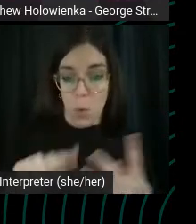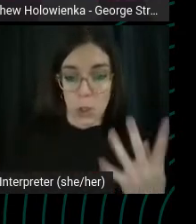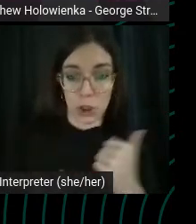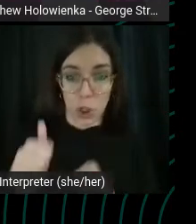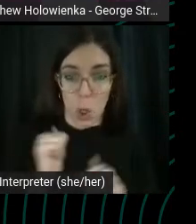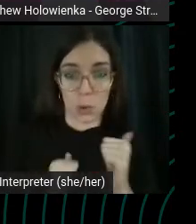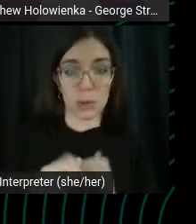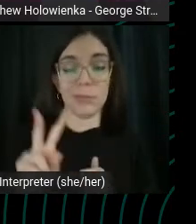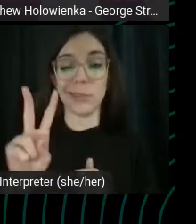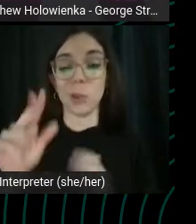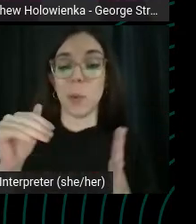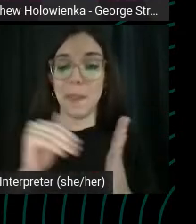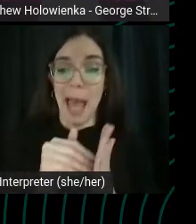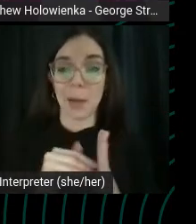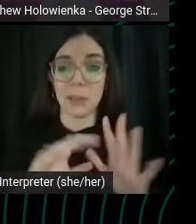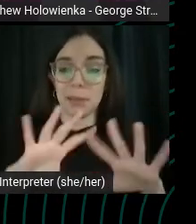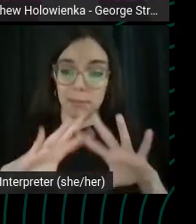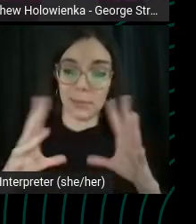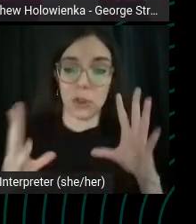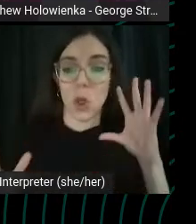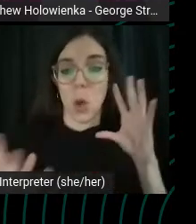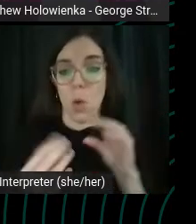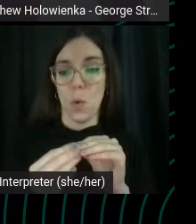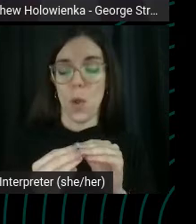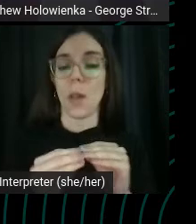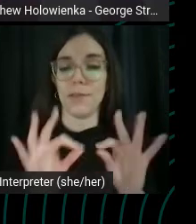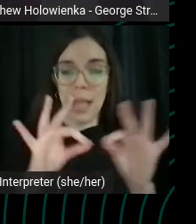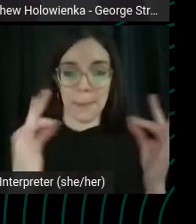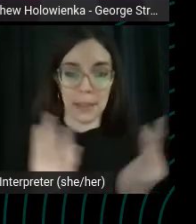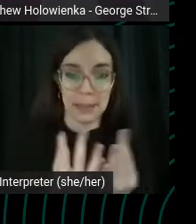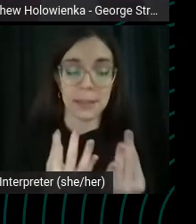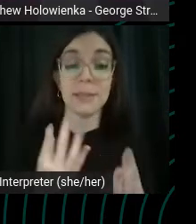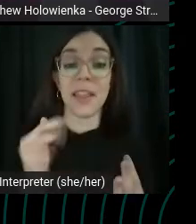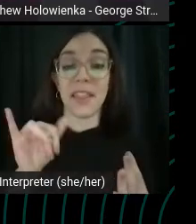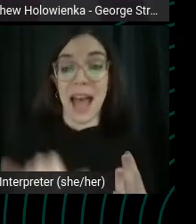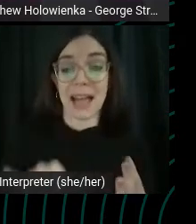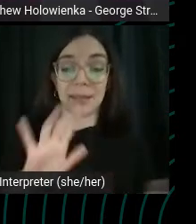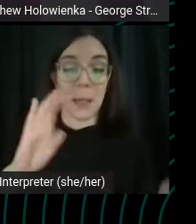That's compared to the three to five thousand individual tickets we might sell for a single in-person production.